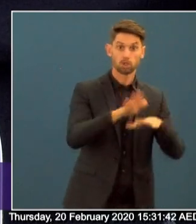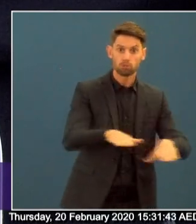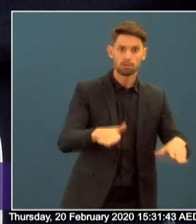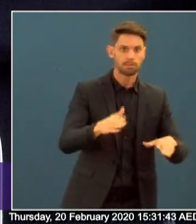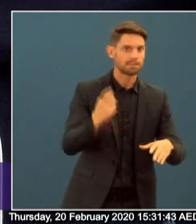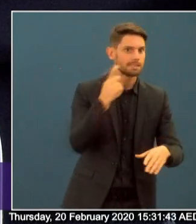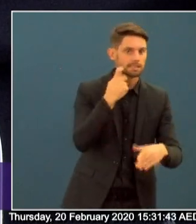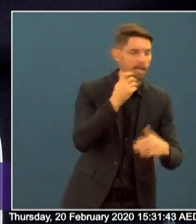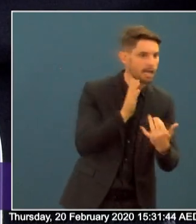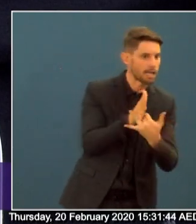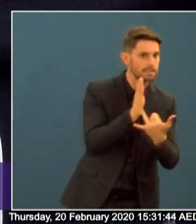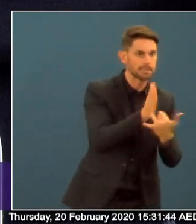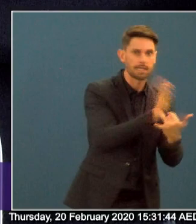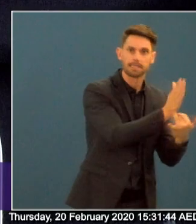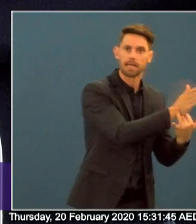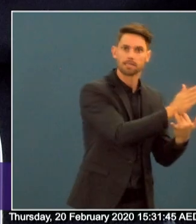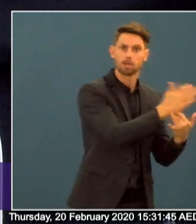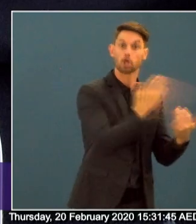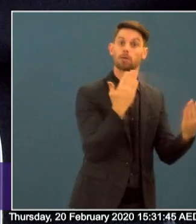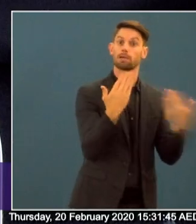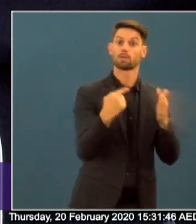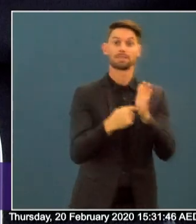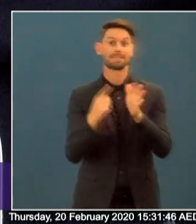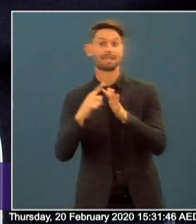in some situations than for adolescents. Okay.